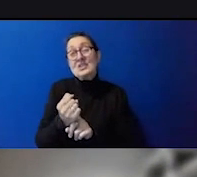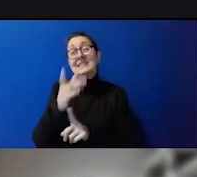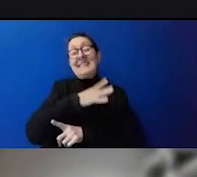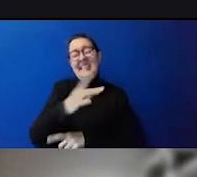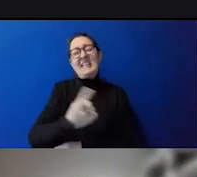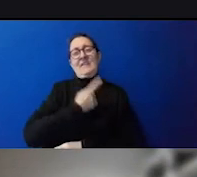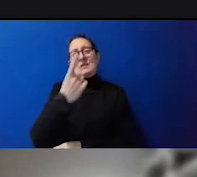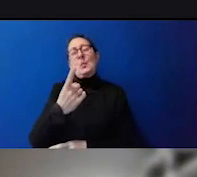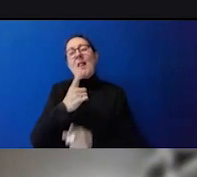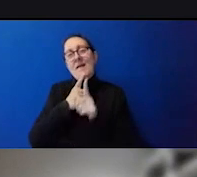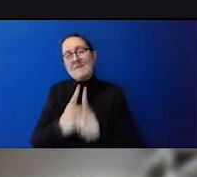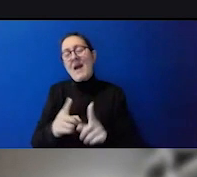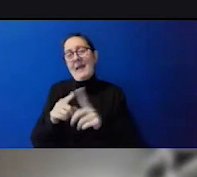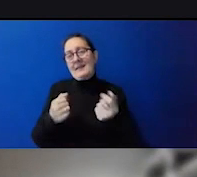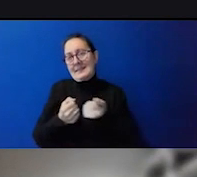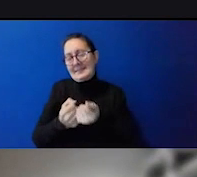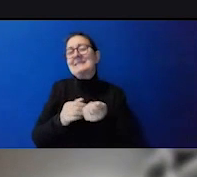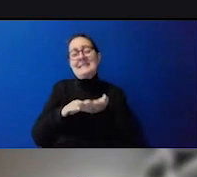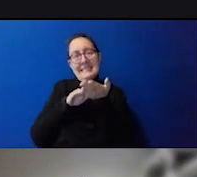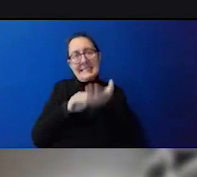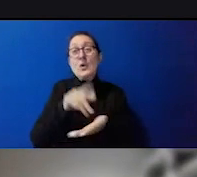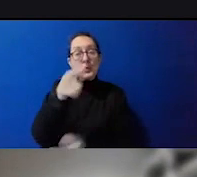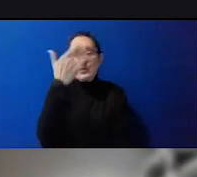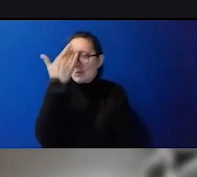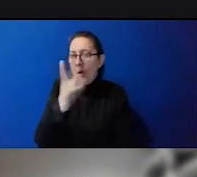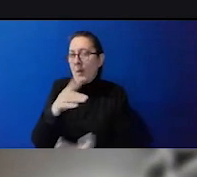and assistance you don't know what help can be out there and we don't know what help you